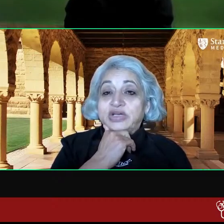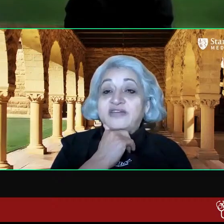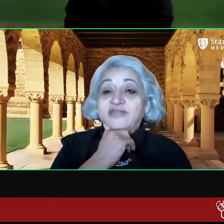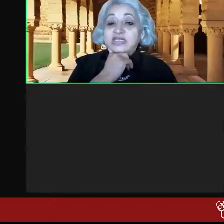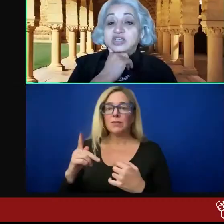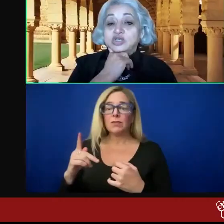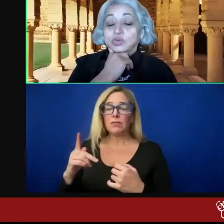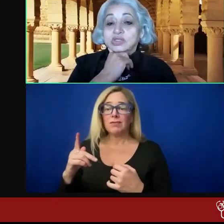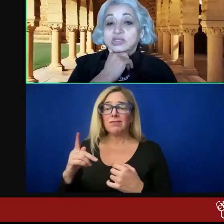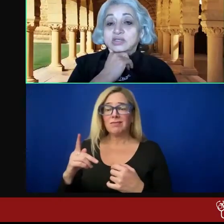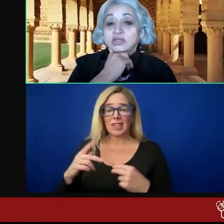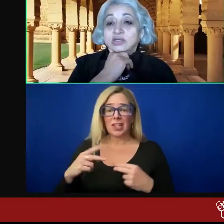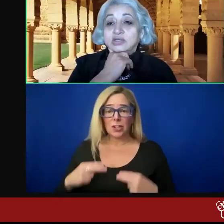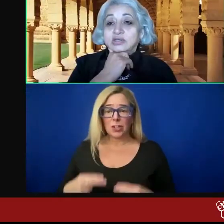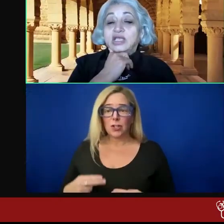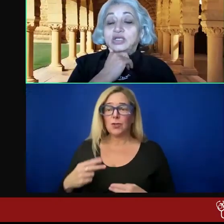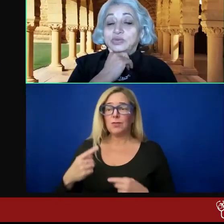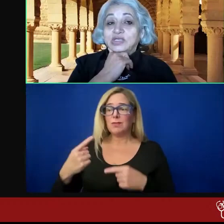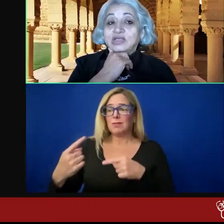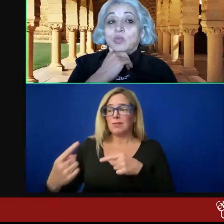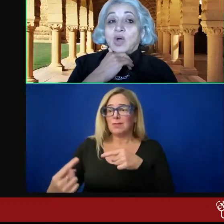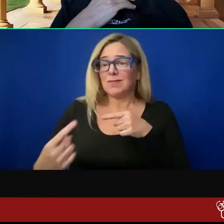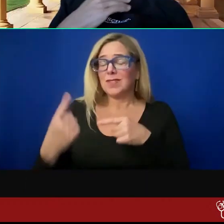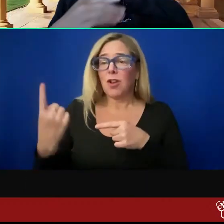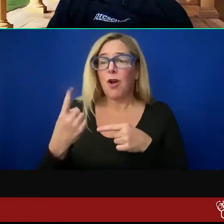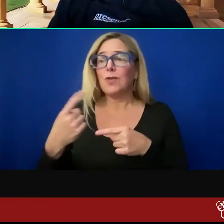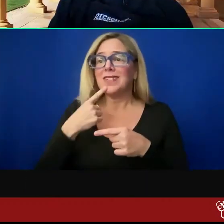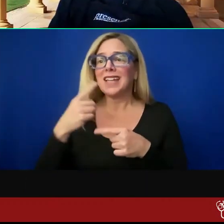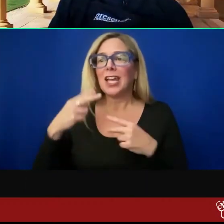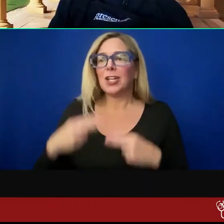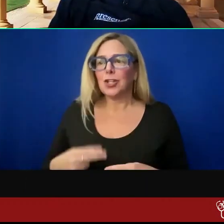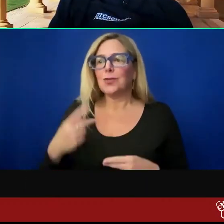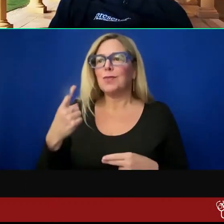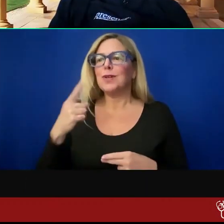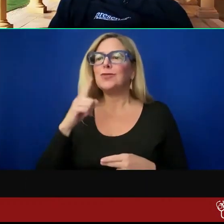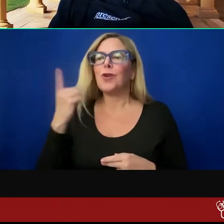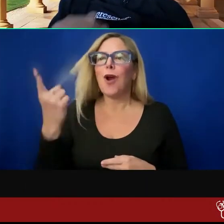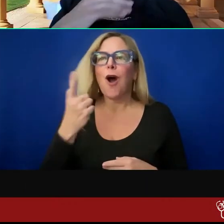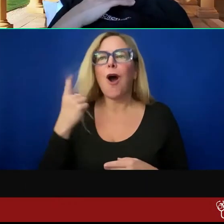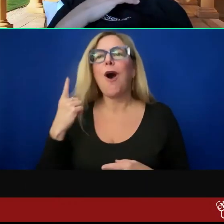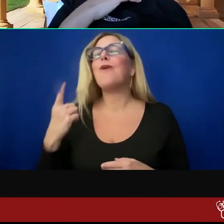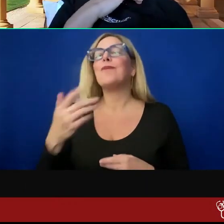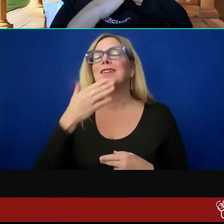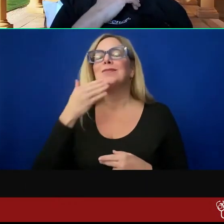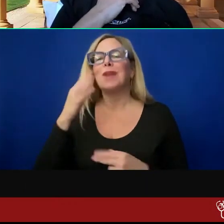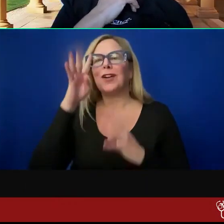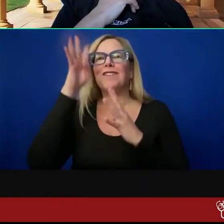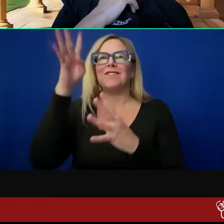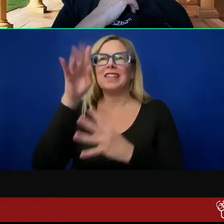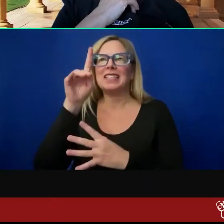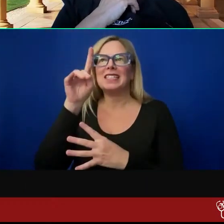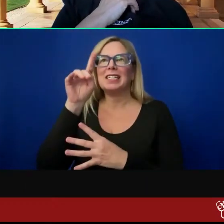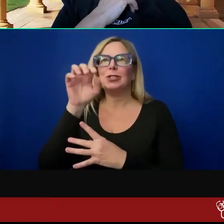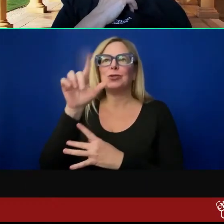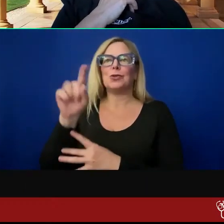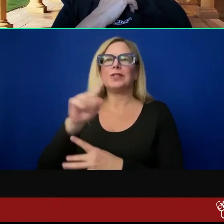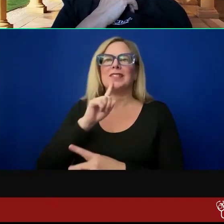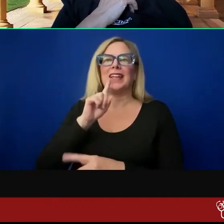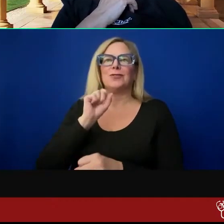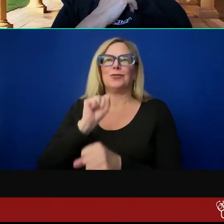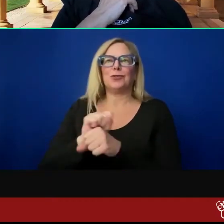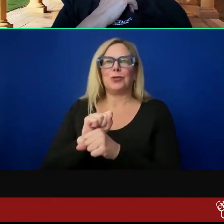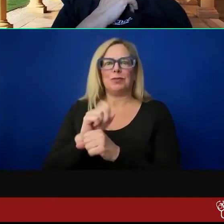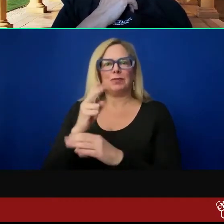at inventing tools than using them wisely. What is wisely? I'm gonna offer you a couple frameworks